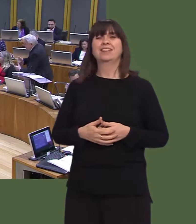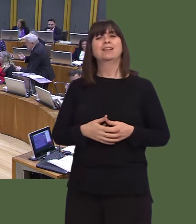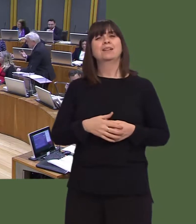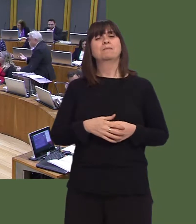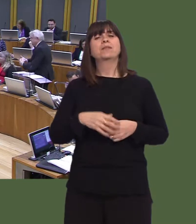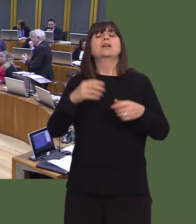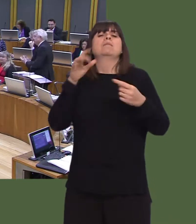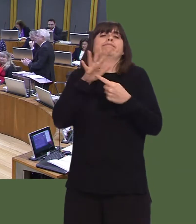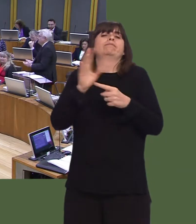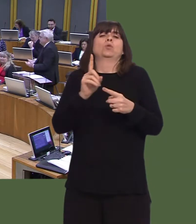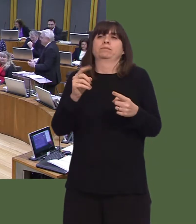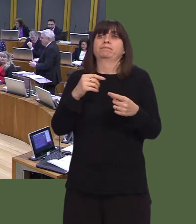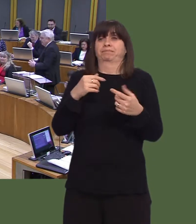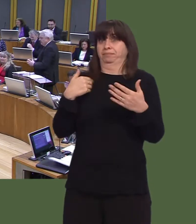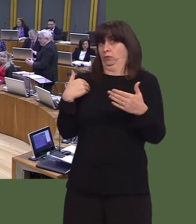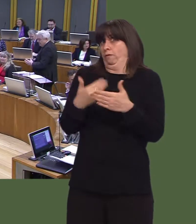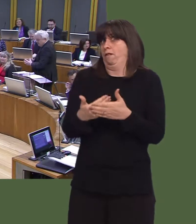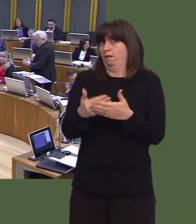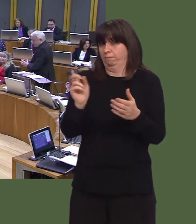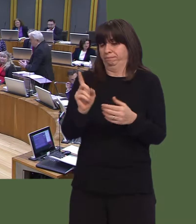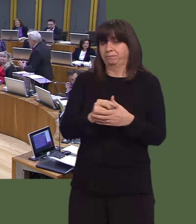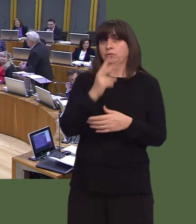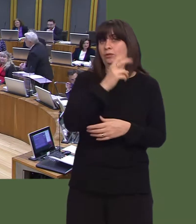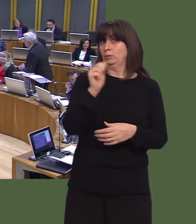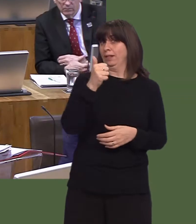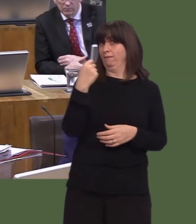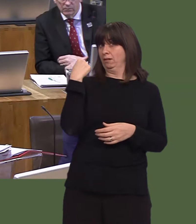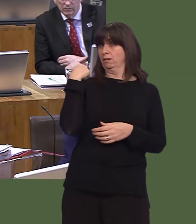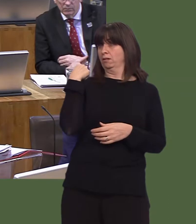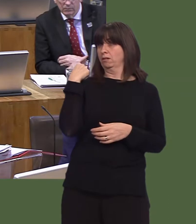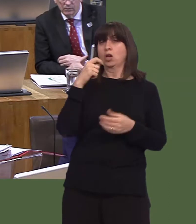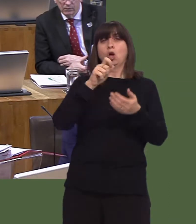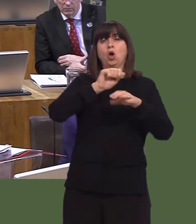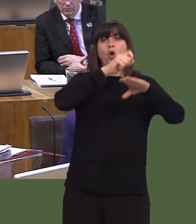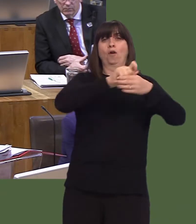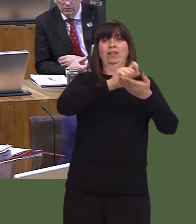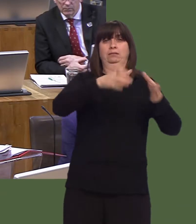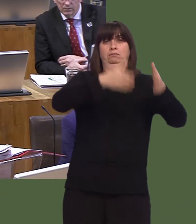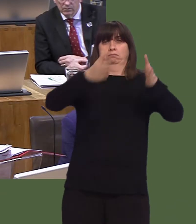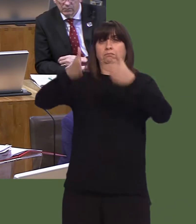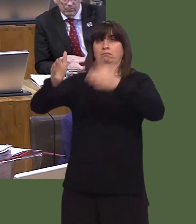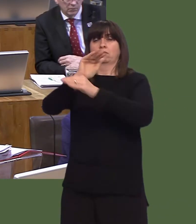Just to give you an example of how far we've come, back in 2011 we had very few offices abroad. We've opened many more since then.